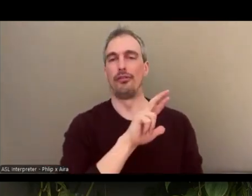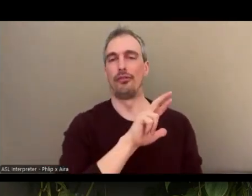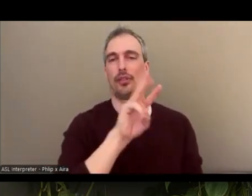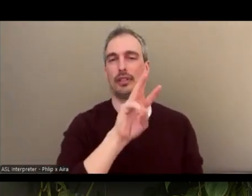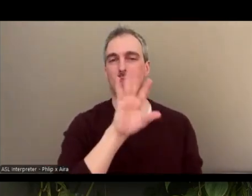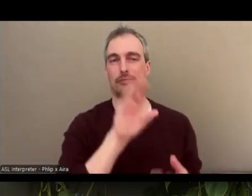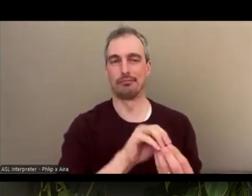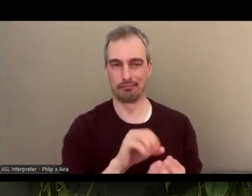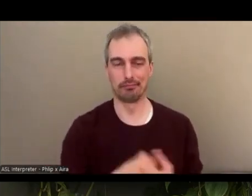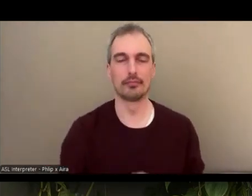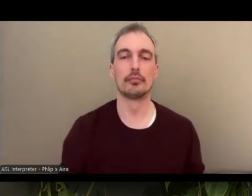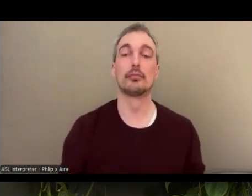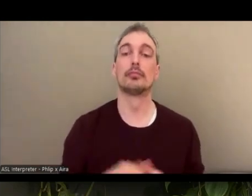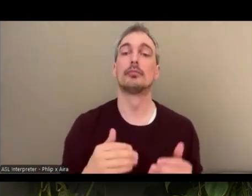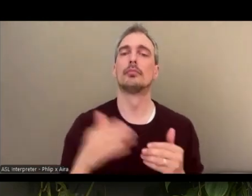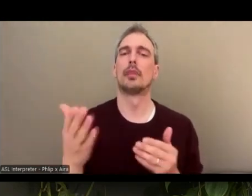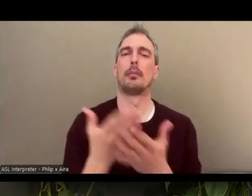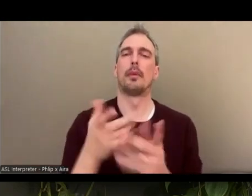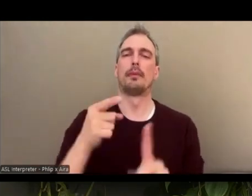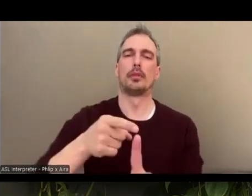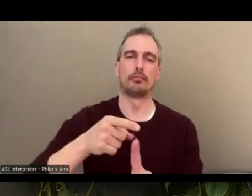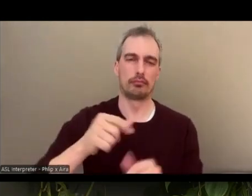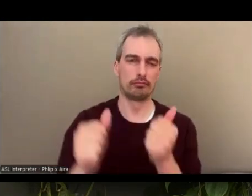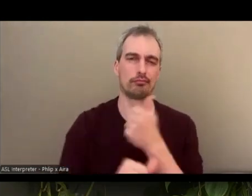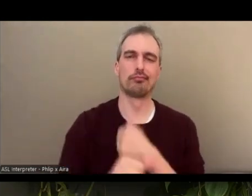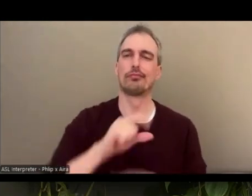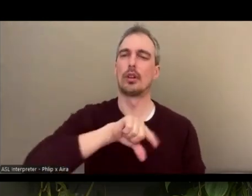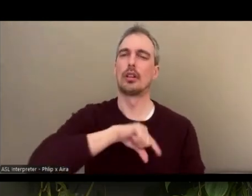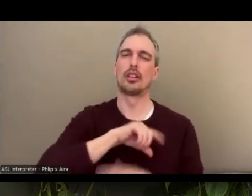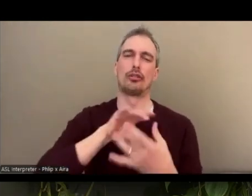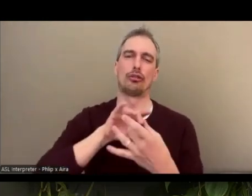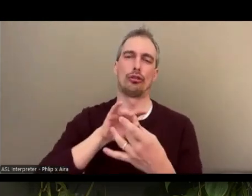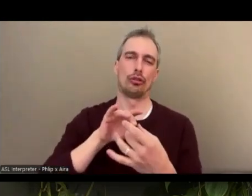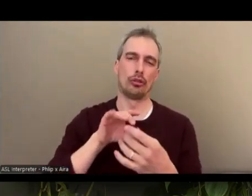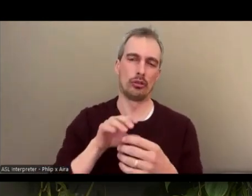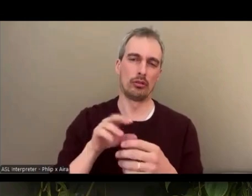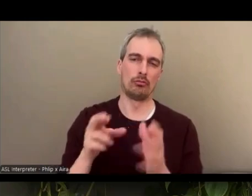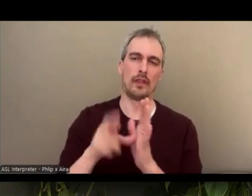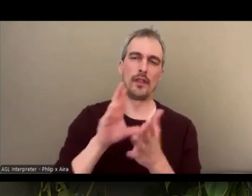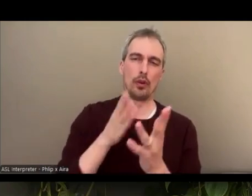right. The next proof point, under quality review through release, is accessibility identified as product release gate.